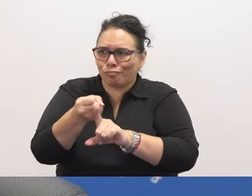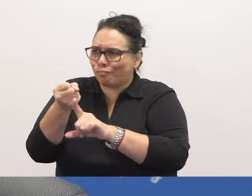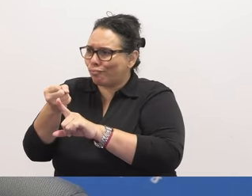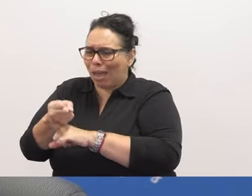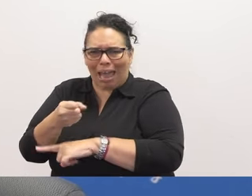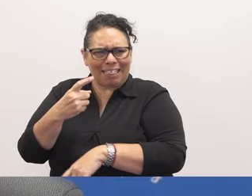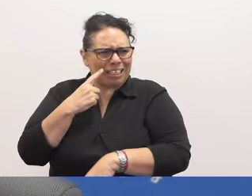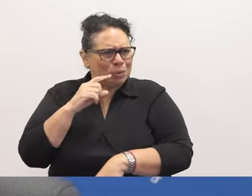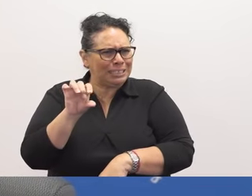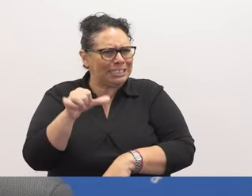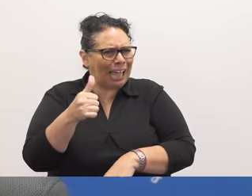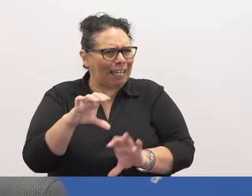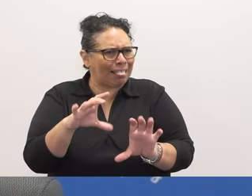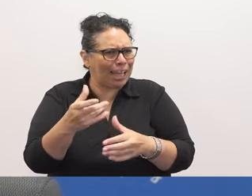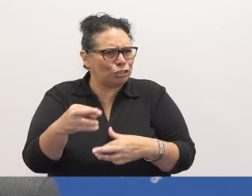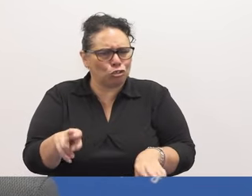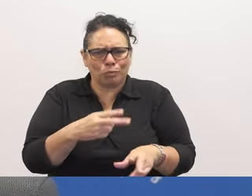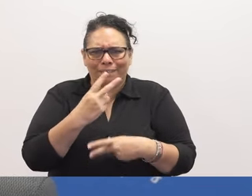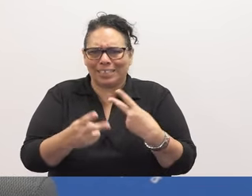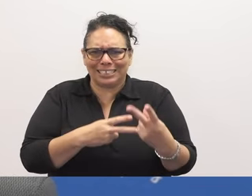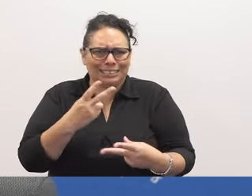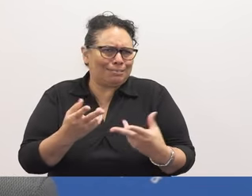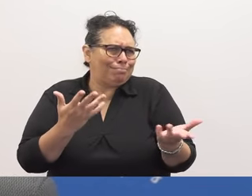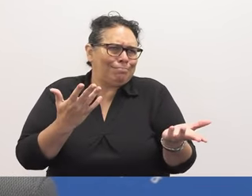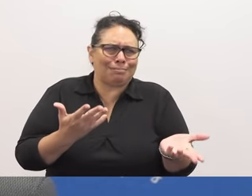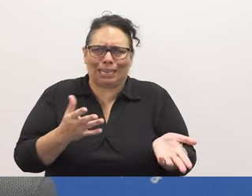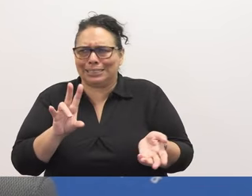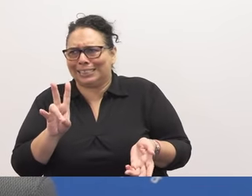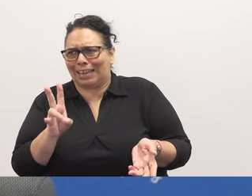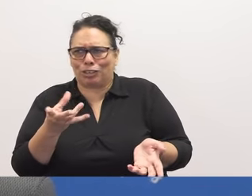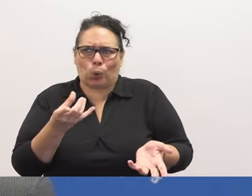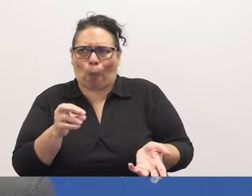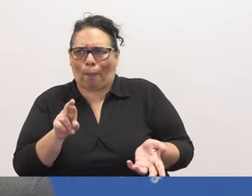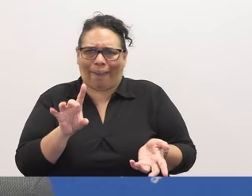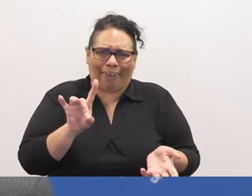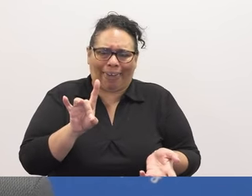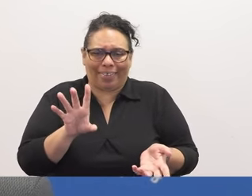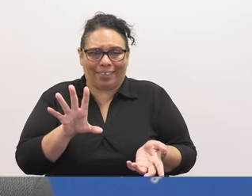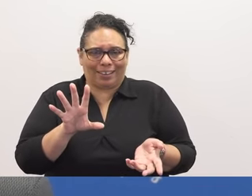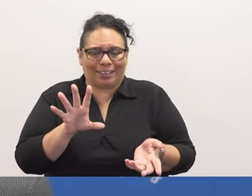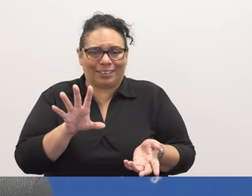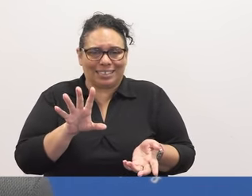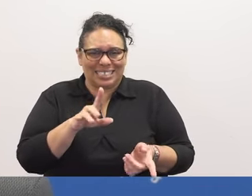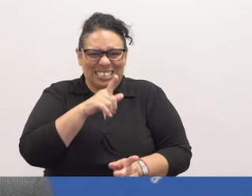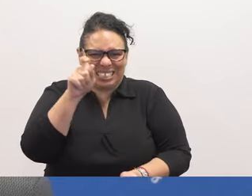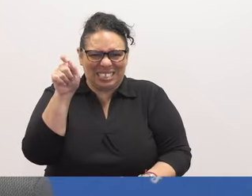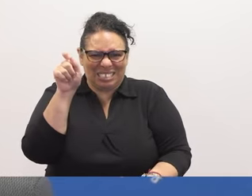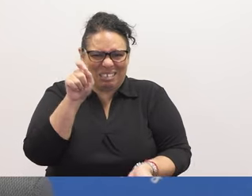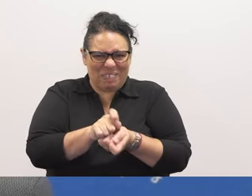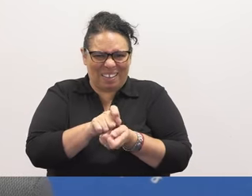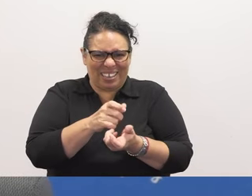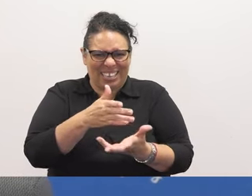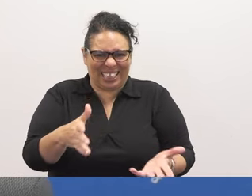I think we visited? Close to 10, maybe it was seven or eight. There were very specific things that you were looking for,